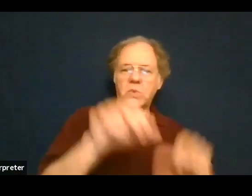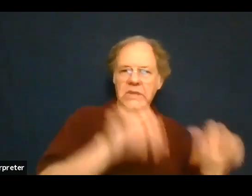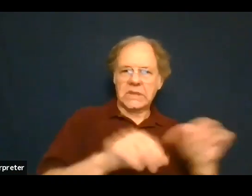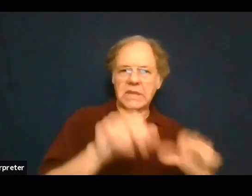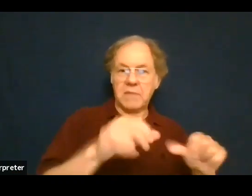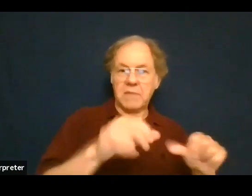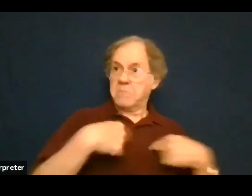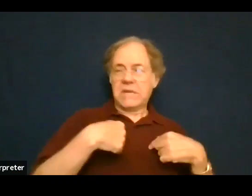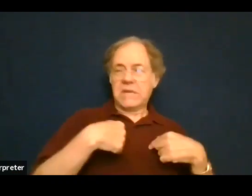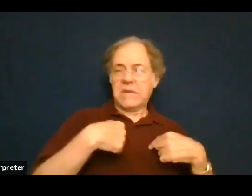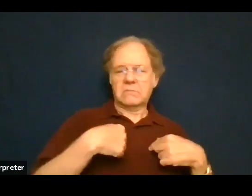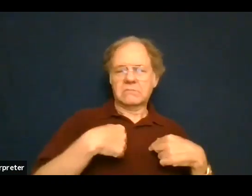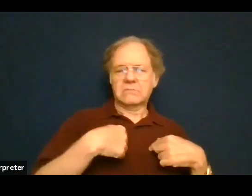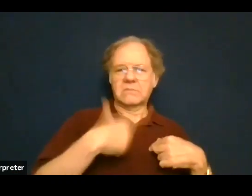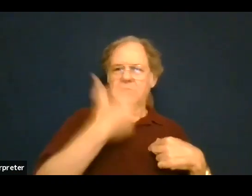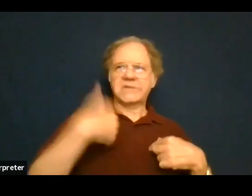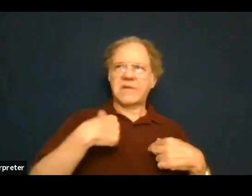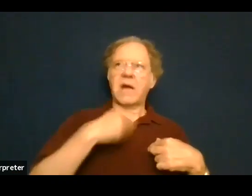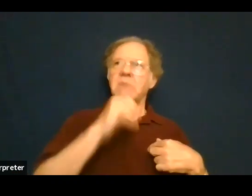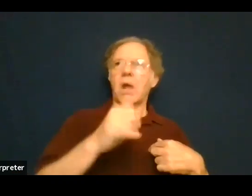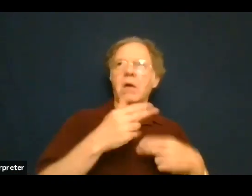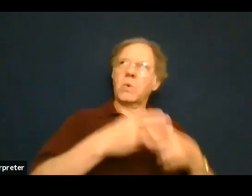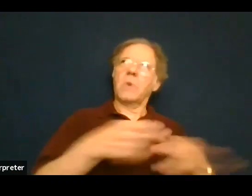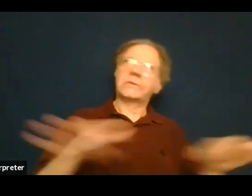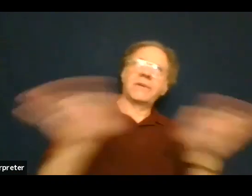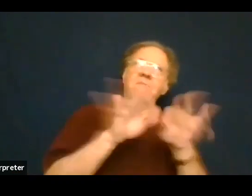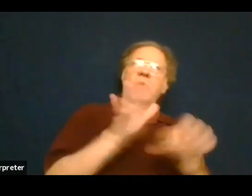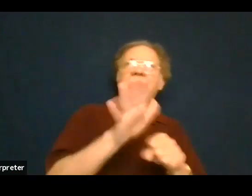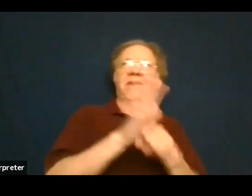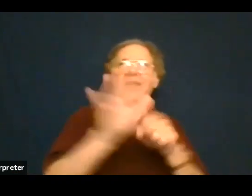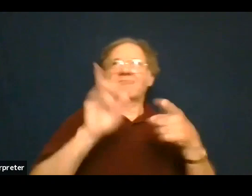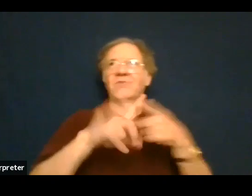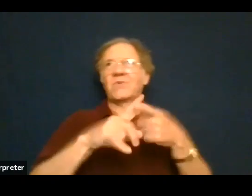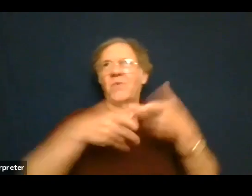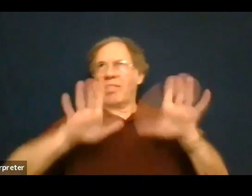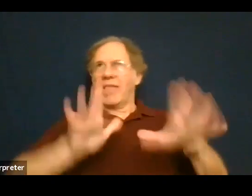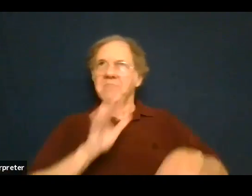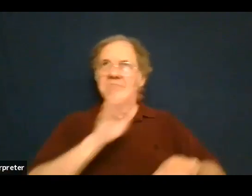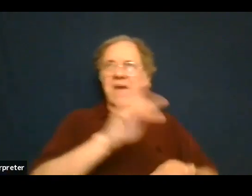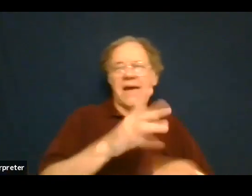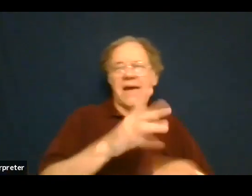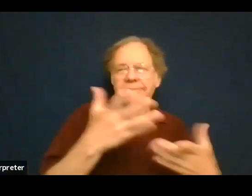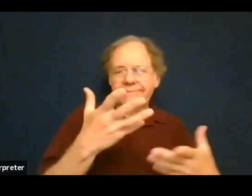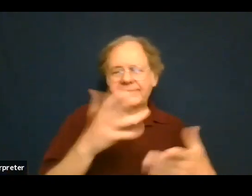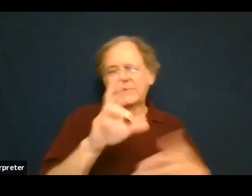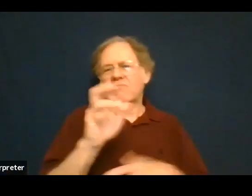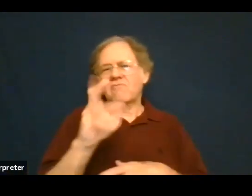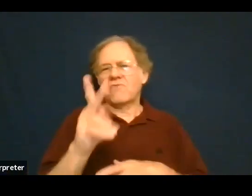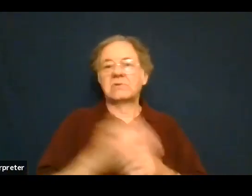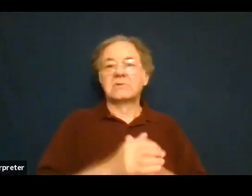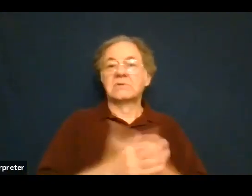considered important enough to take the risk. It might be safer than what I'm doing.